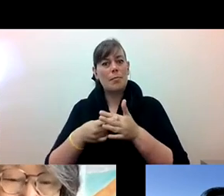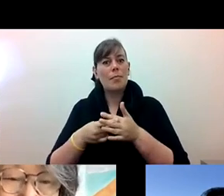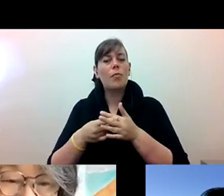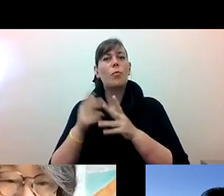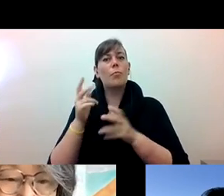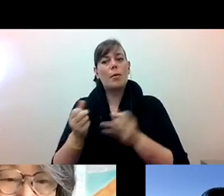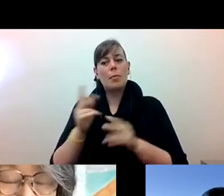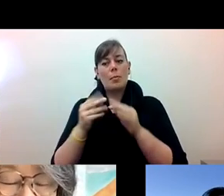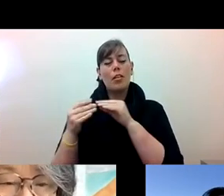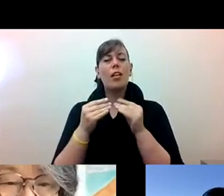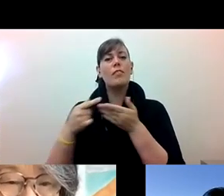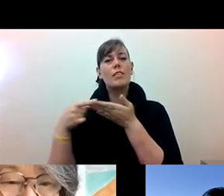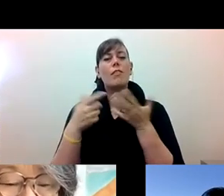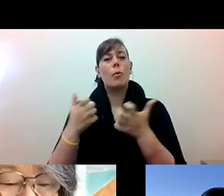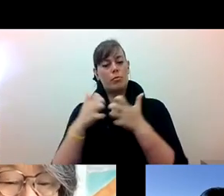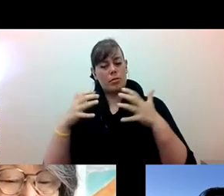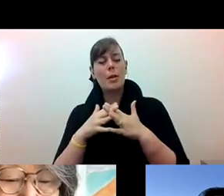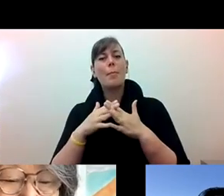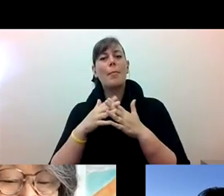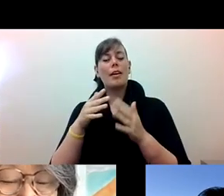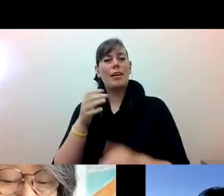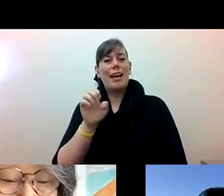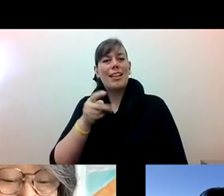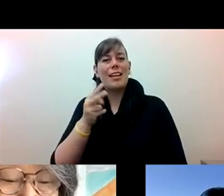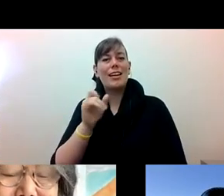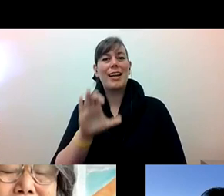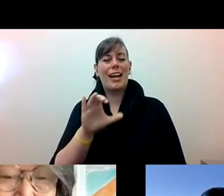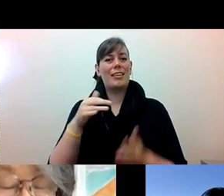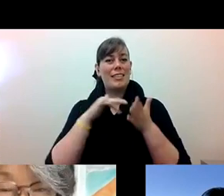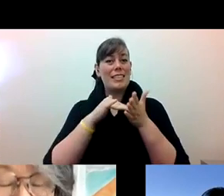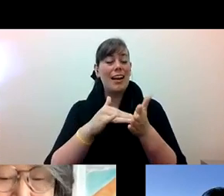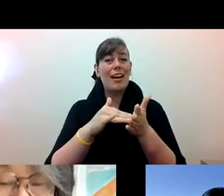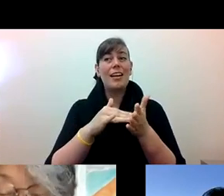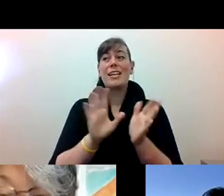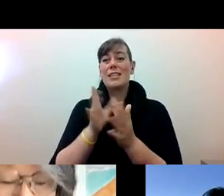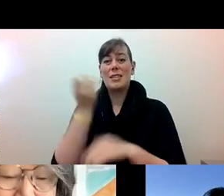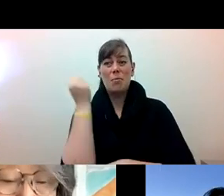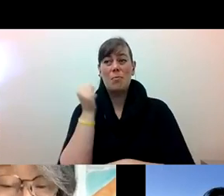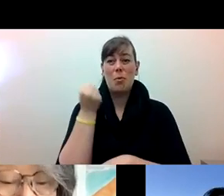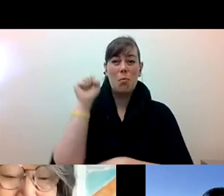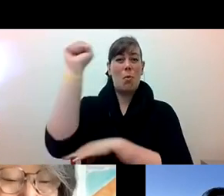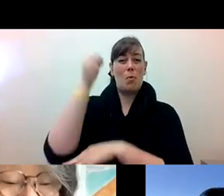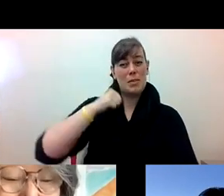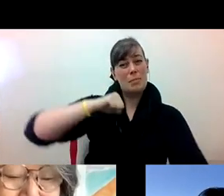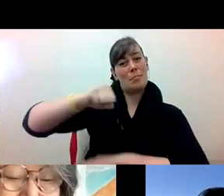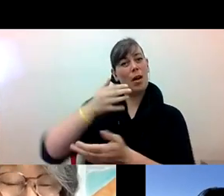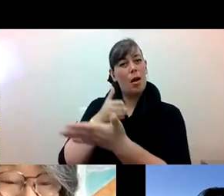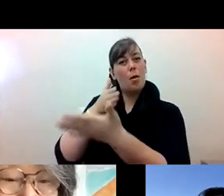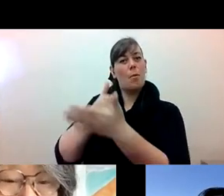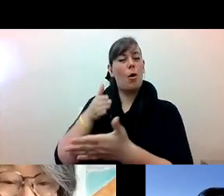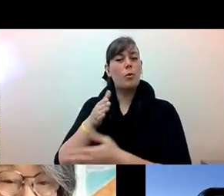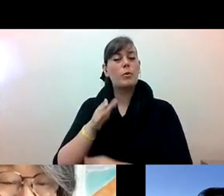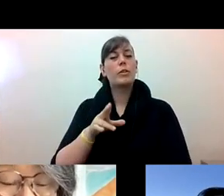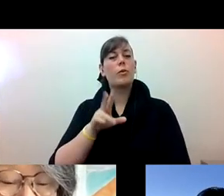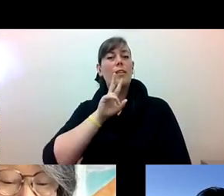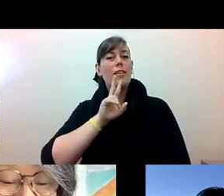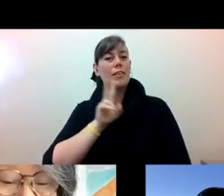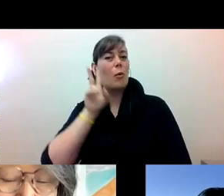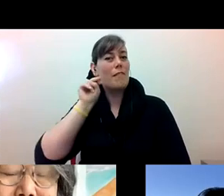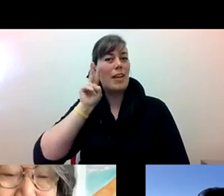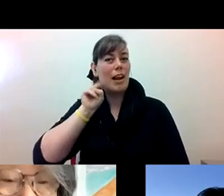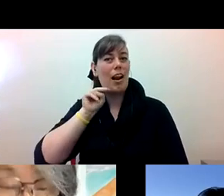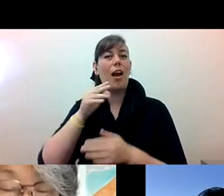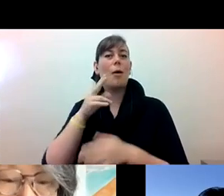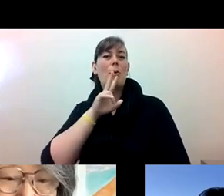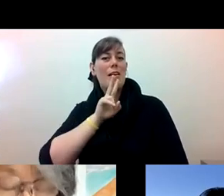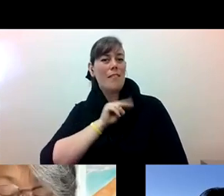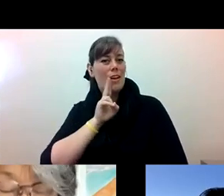the str... protests against the ant... the US involvement in the war in Vietnam, right, support for prisoners, support for the black panther party,